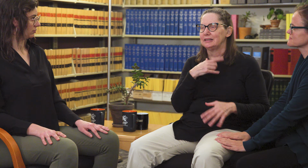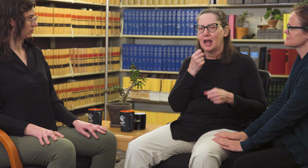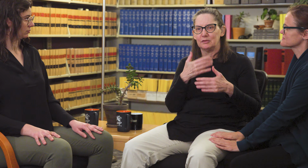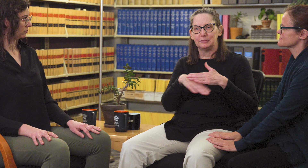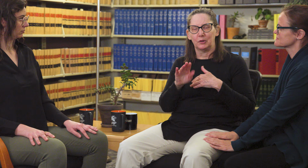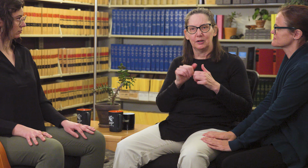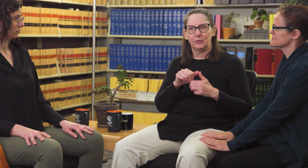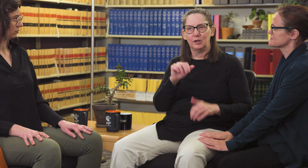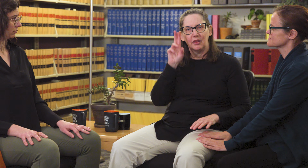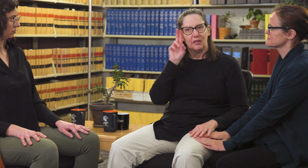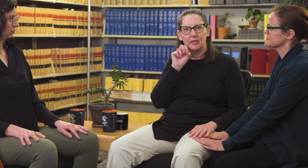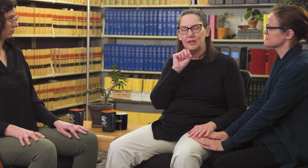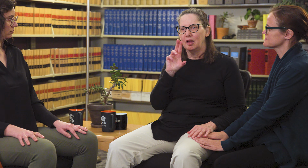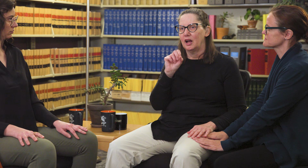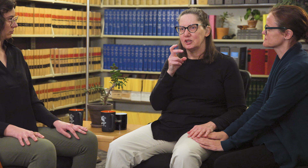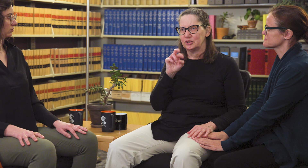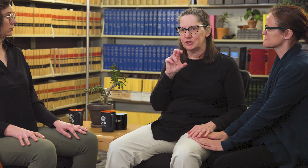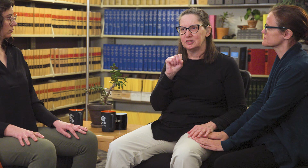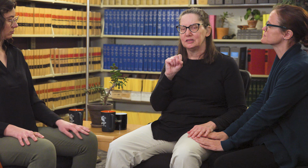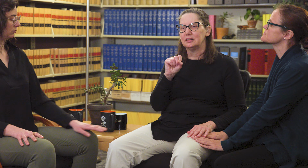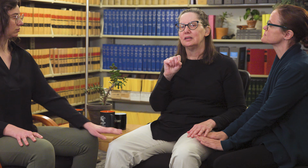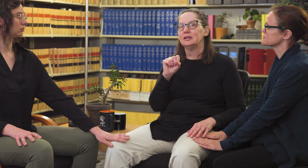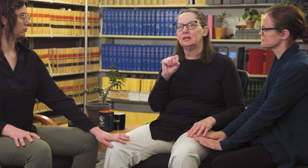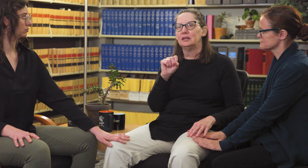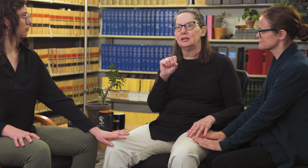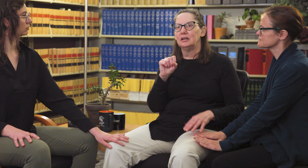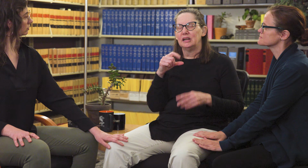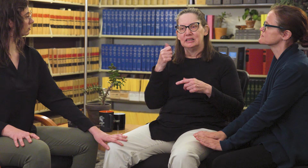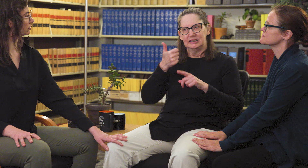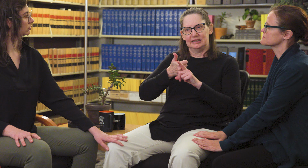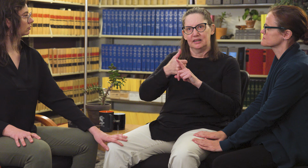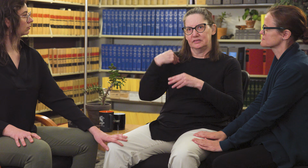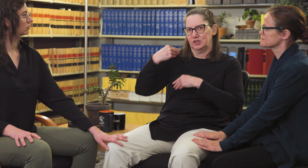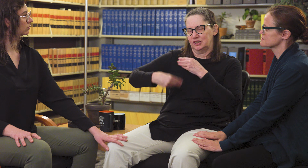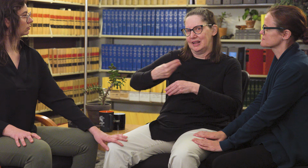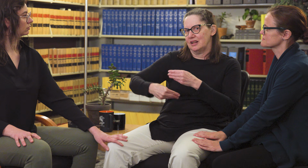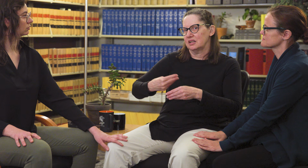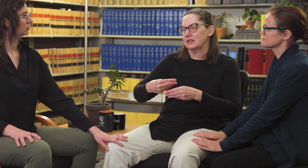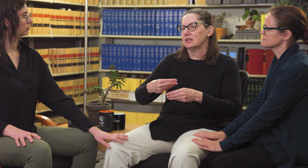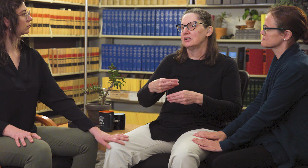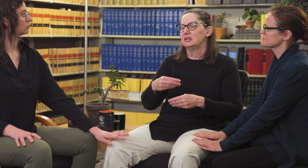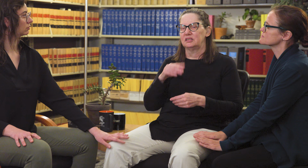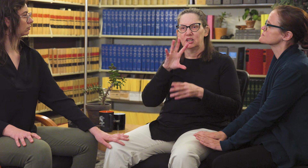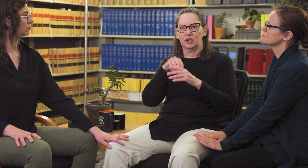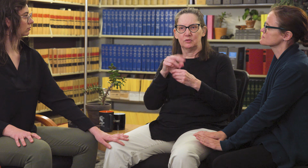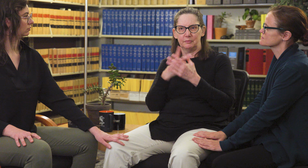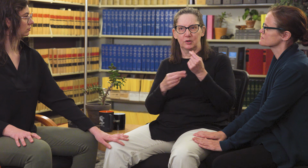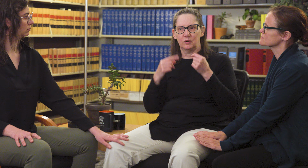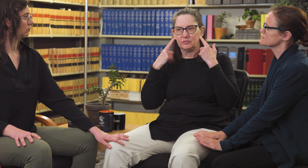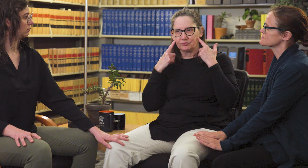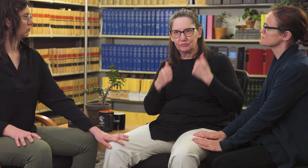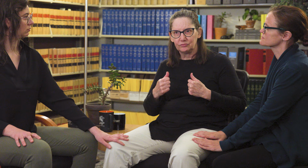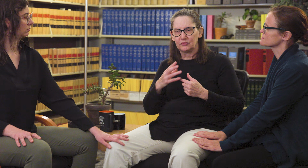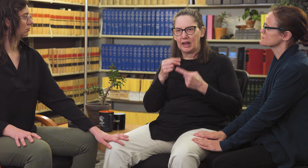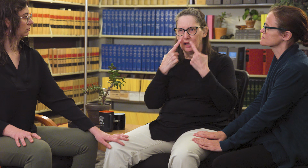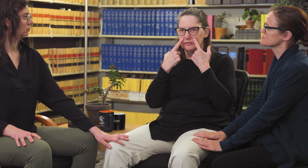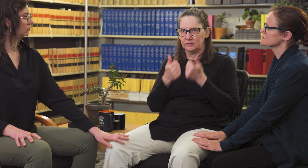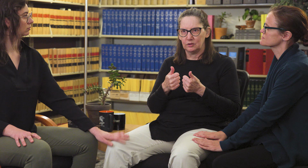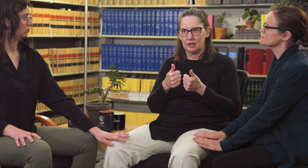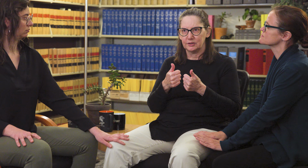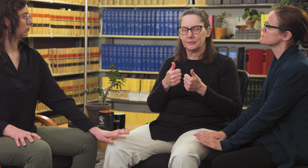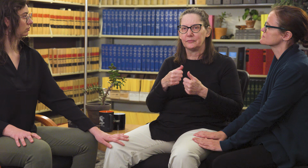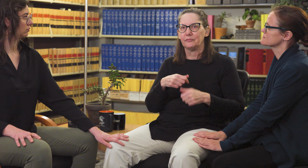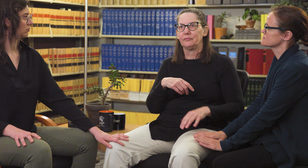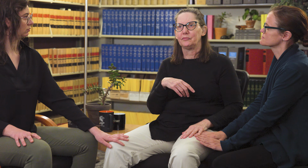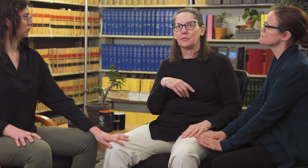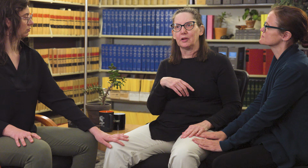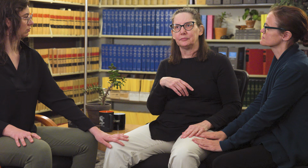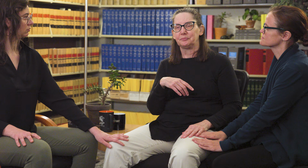I was born with Usher’s, which is a genetic condition affecting both hearing and vision.